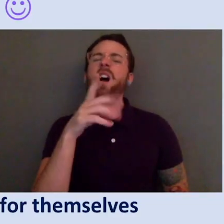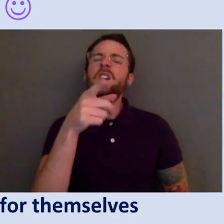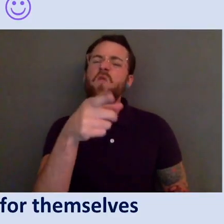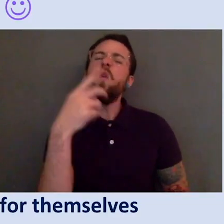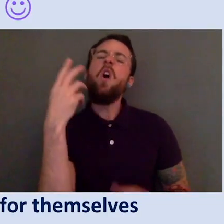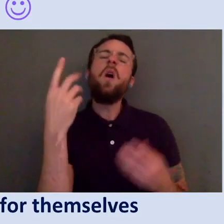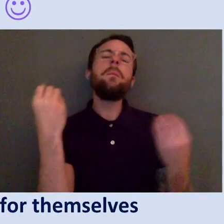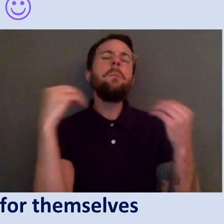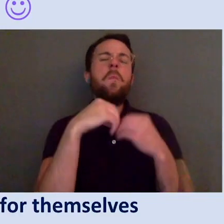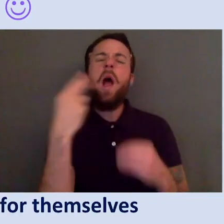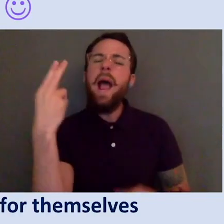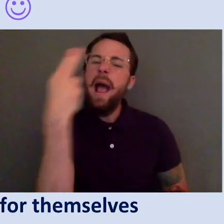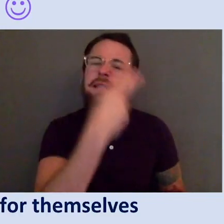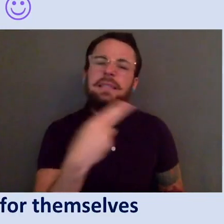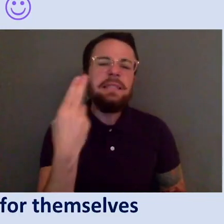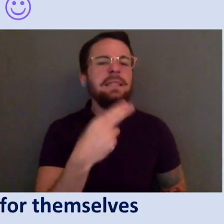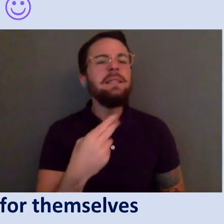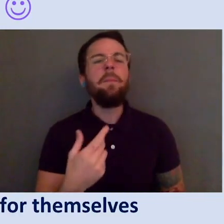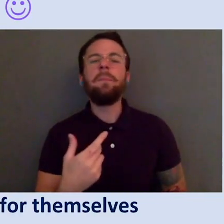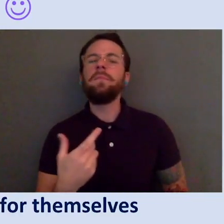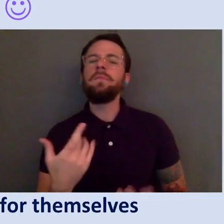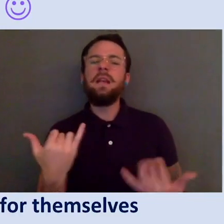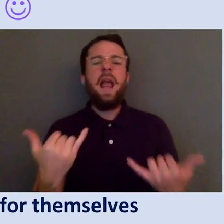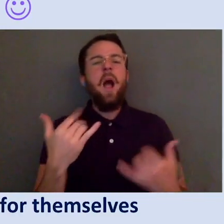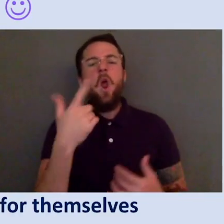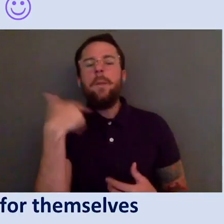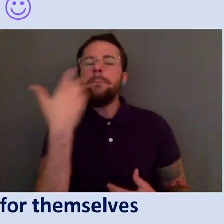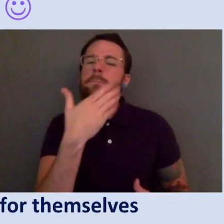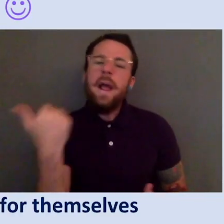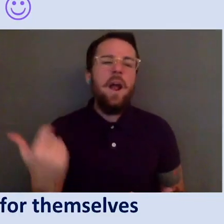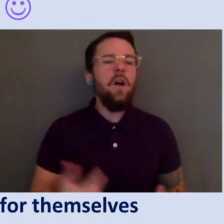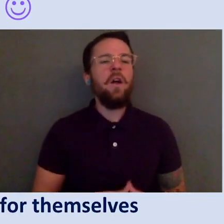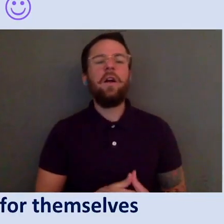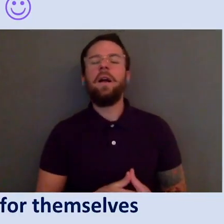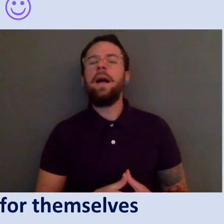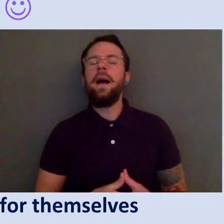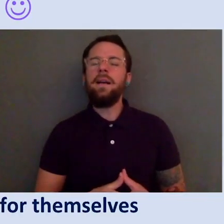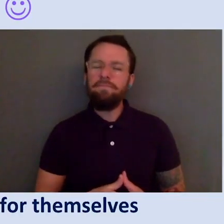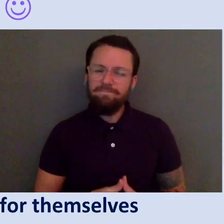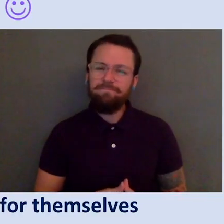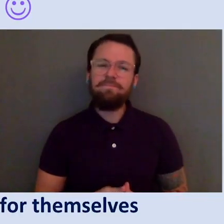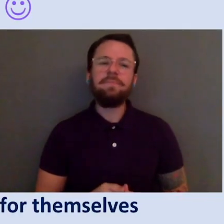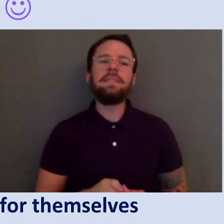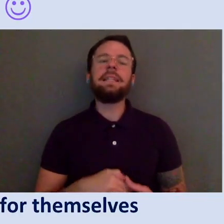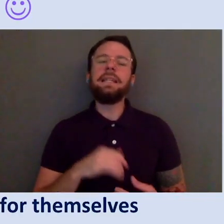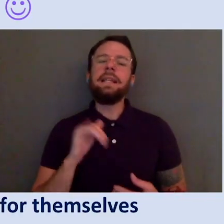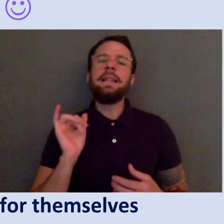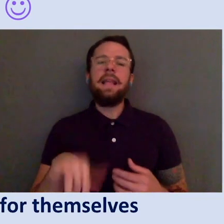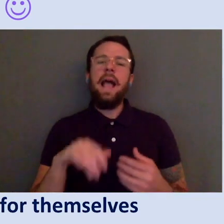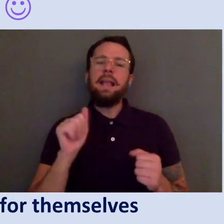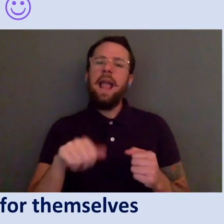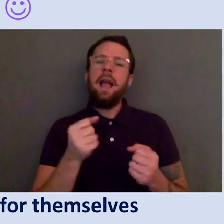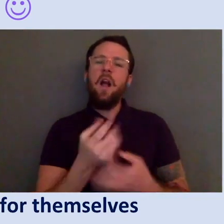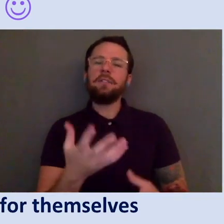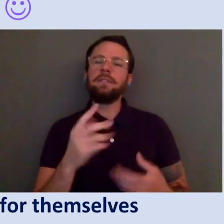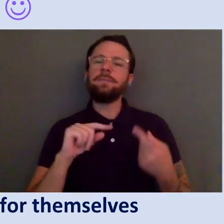It's important that we are aware of them. Saying something like, oh, you know, since you have transitioned, you look so much more